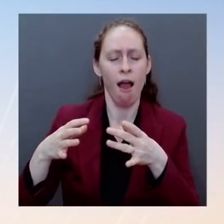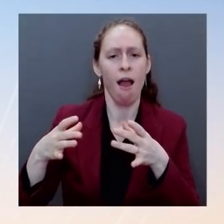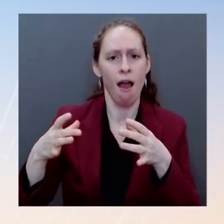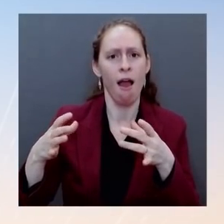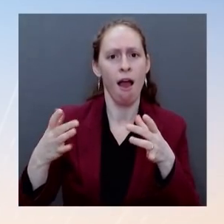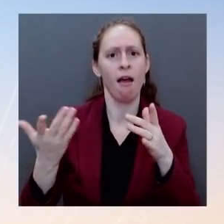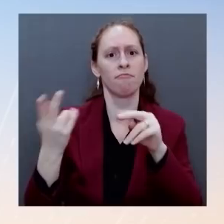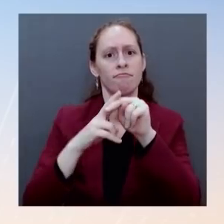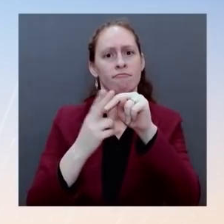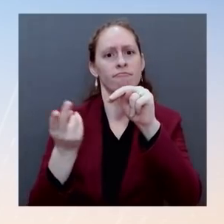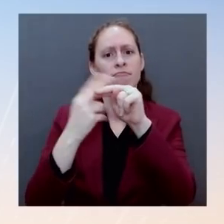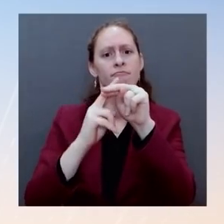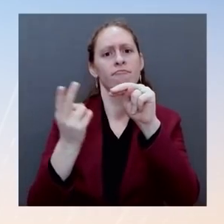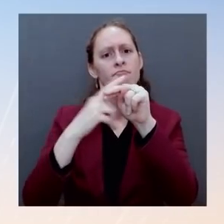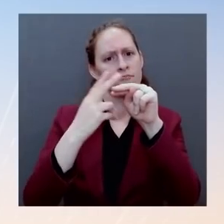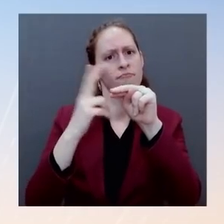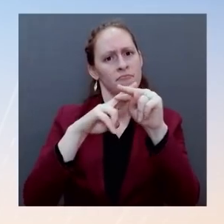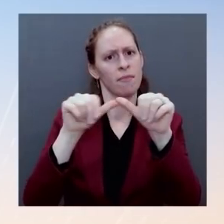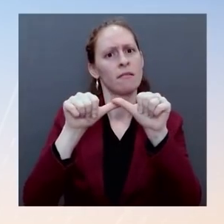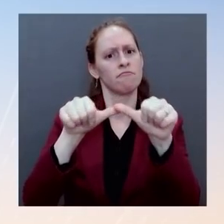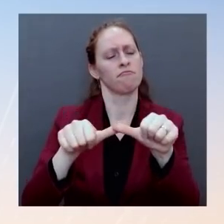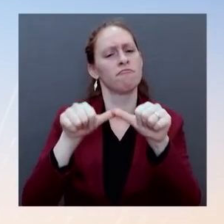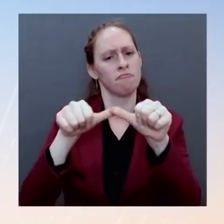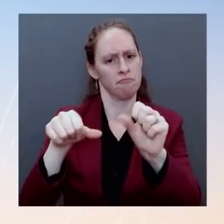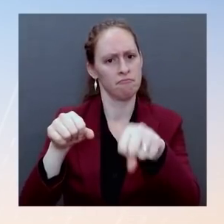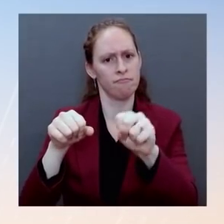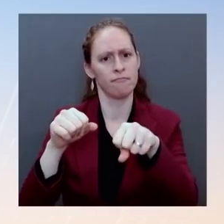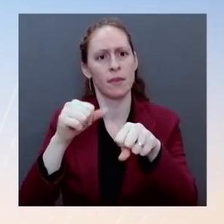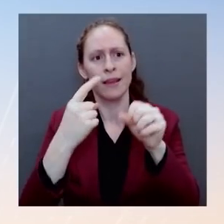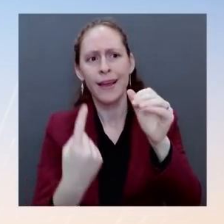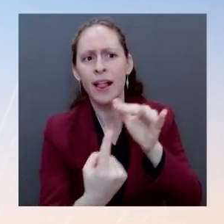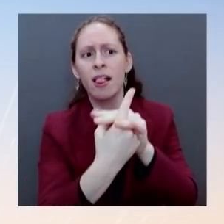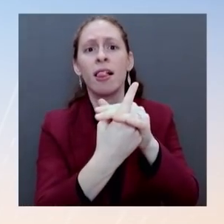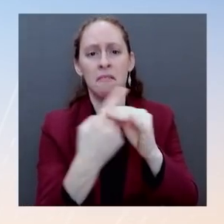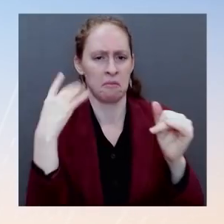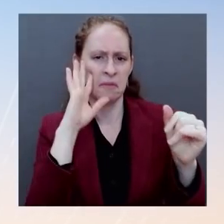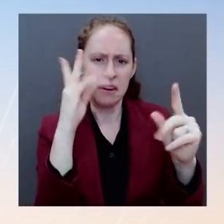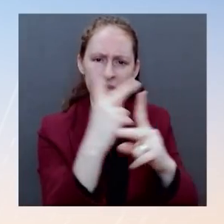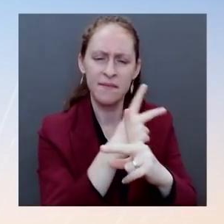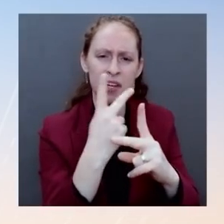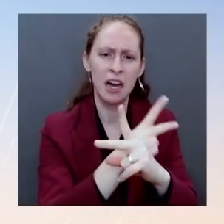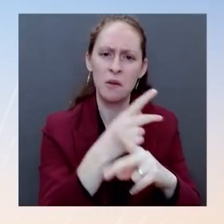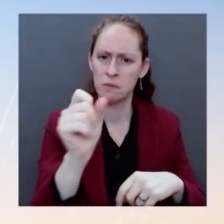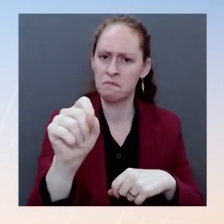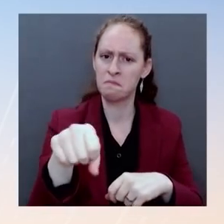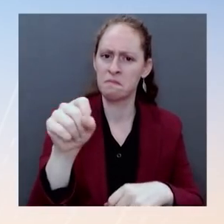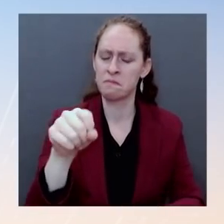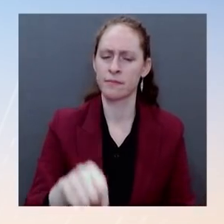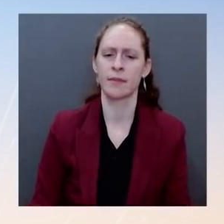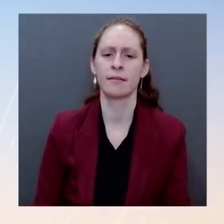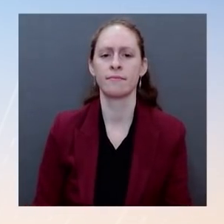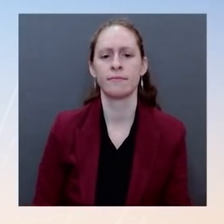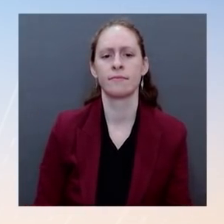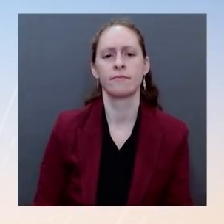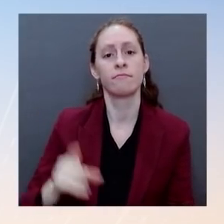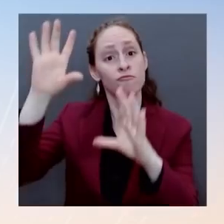The President has outlined a very specific three-part plan to do that around unsticking supply chains, protecting consumers, and promoting competition